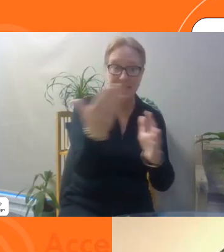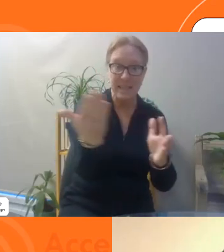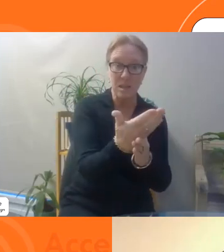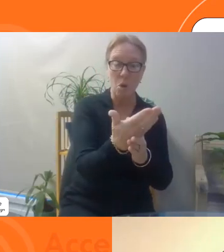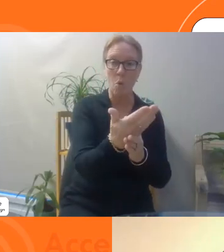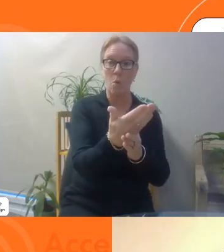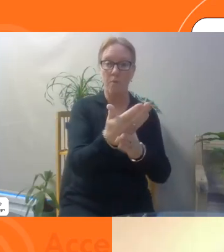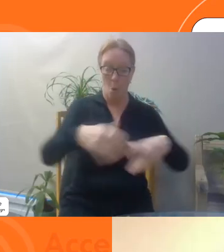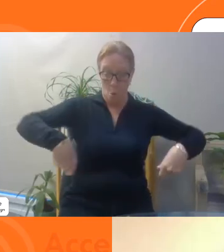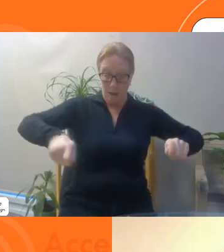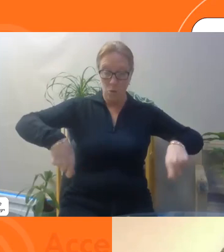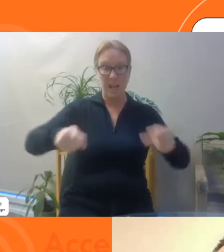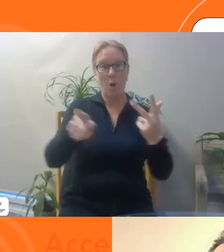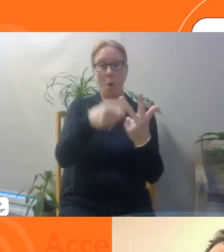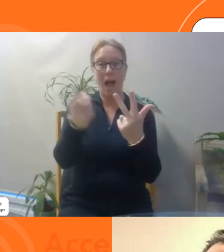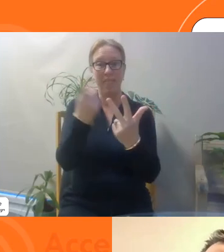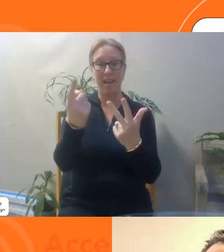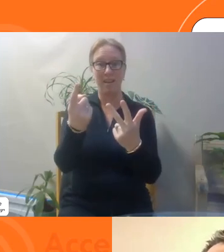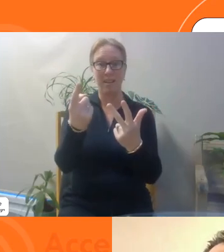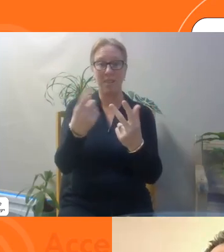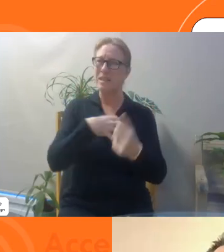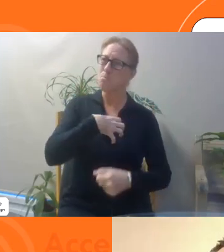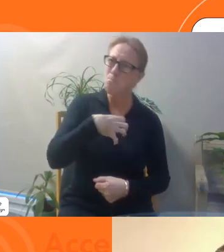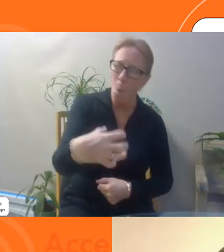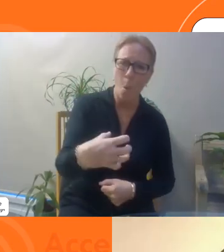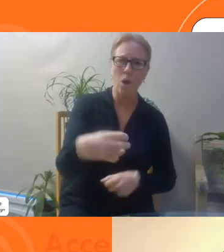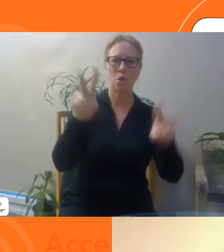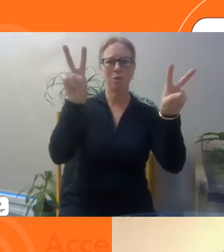other types of things. There's so much more to reasonable accommodation,